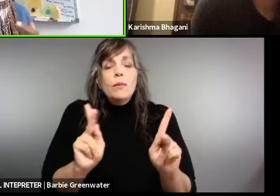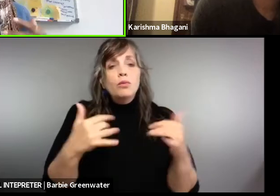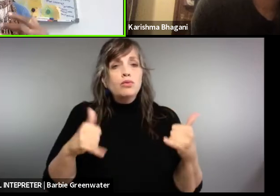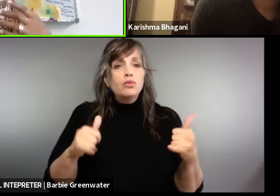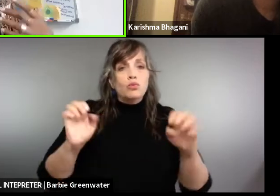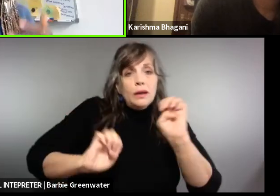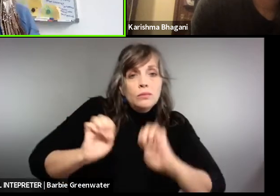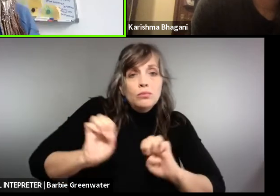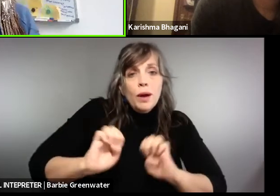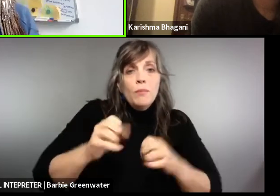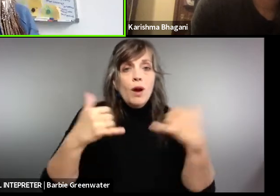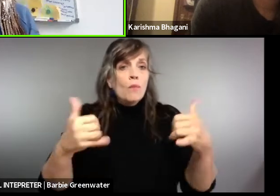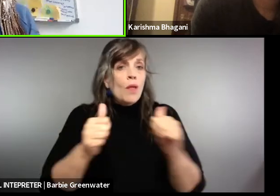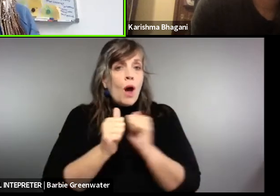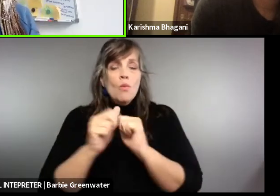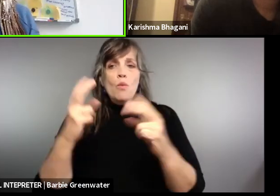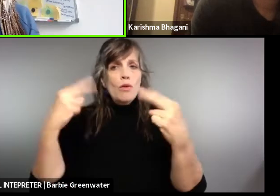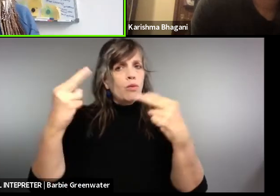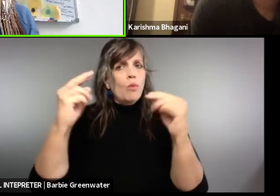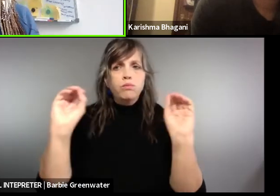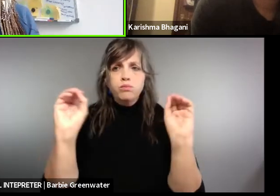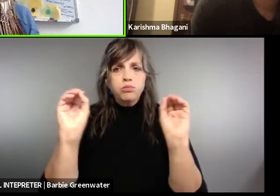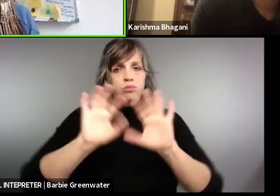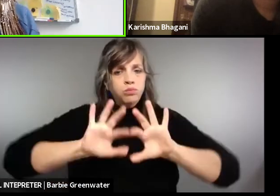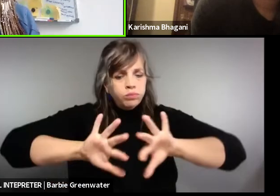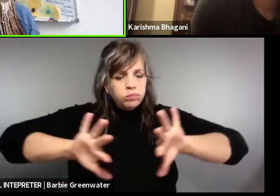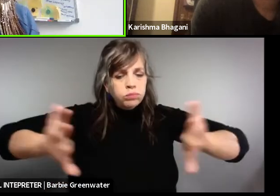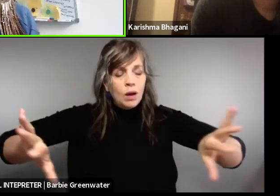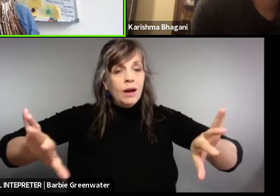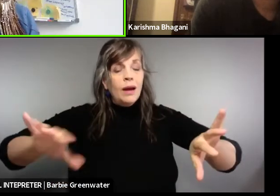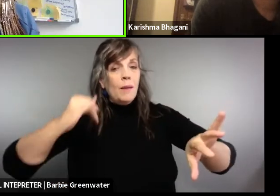Because actually if you're coming from a marginal community